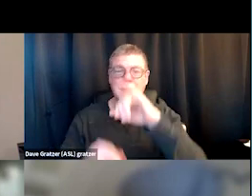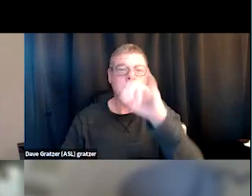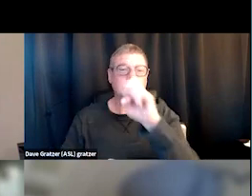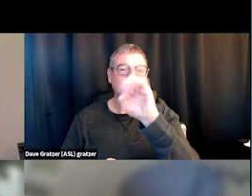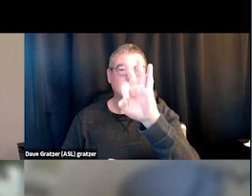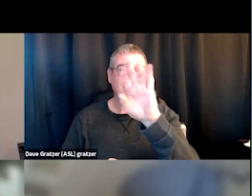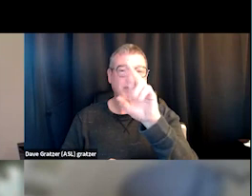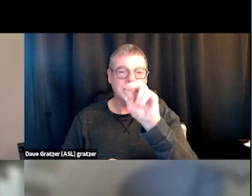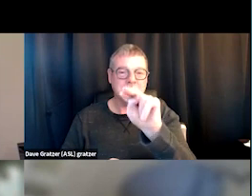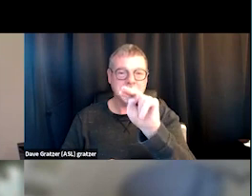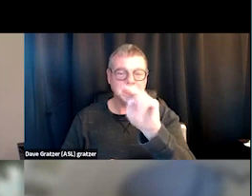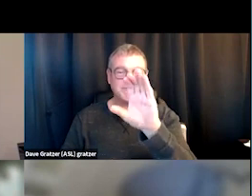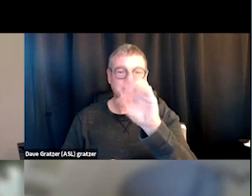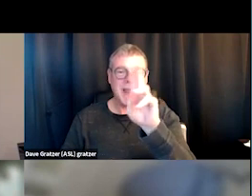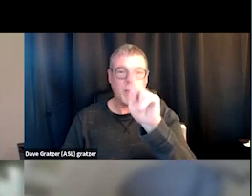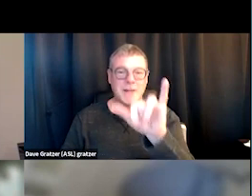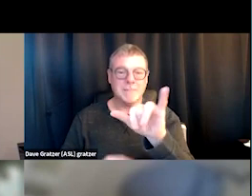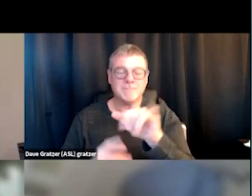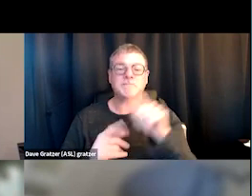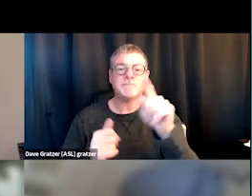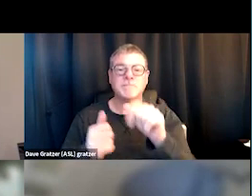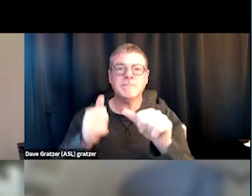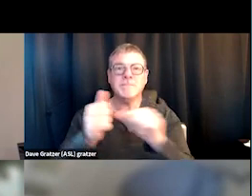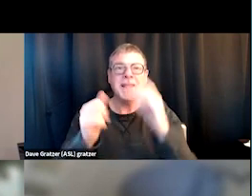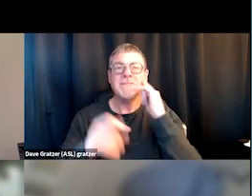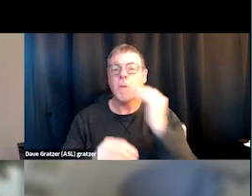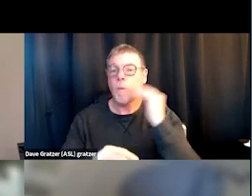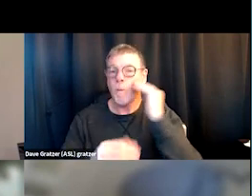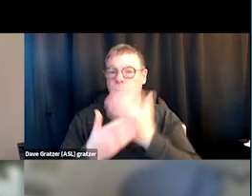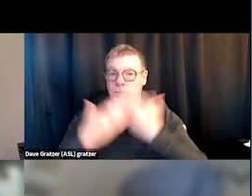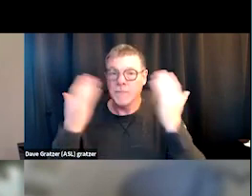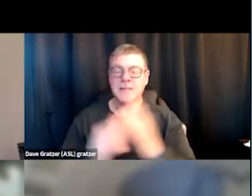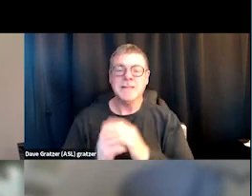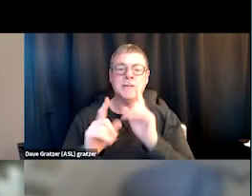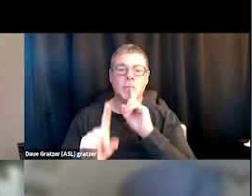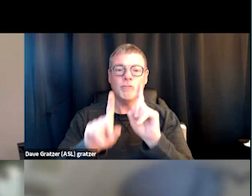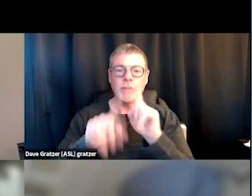He is the former deputy director of Housing Stability and Homeless Resolution for the City of Denver,